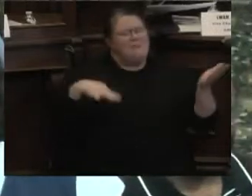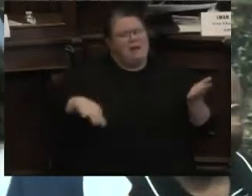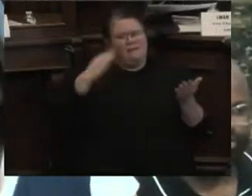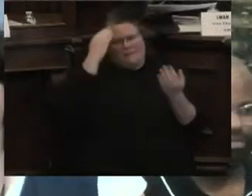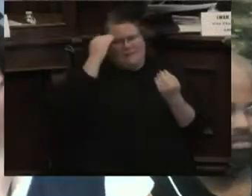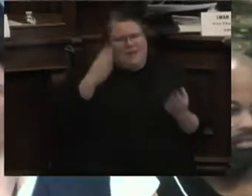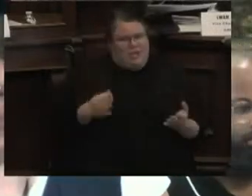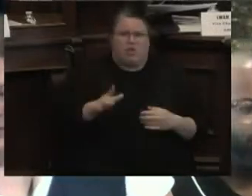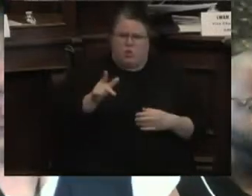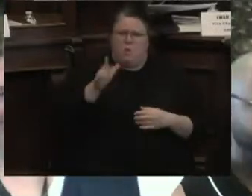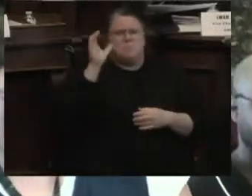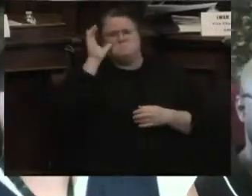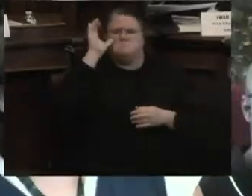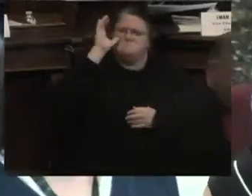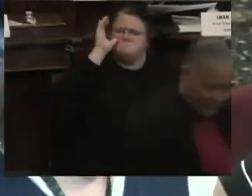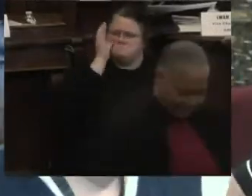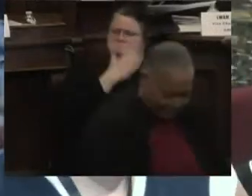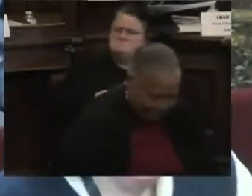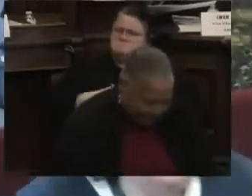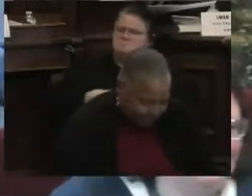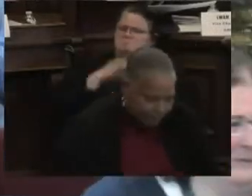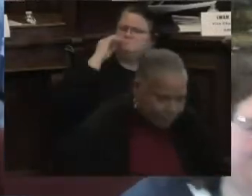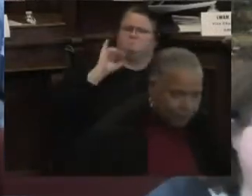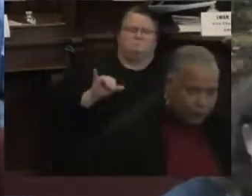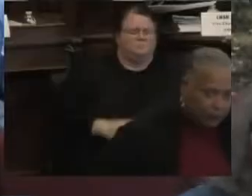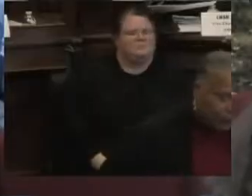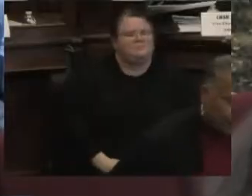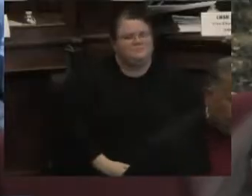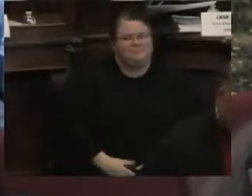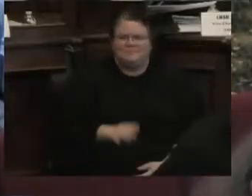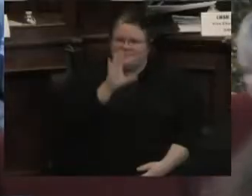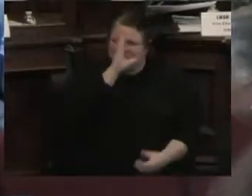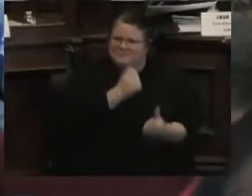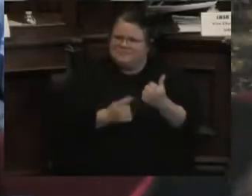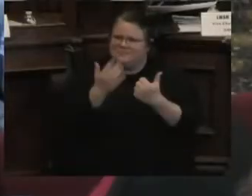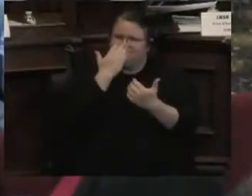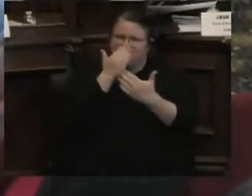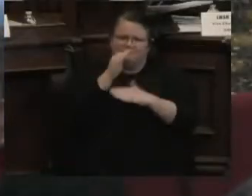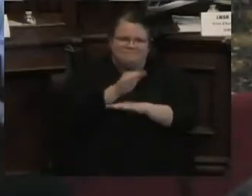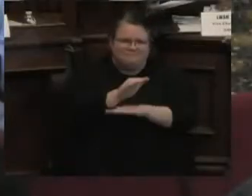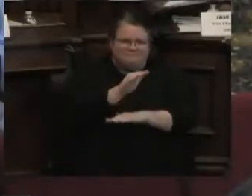presenting to the board very helpful and useful information